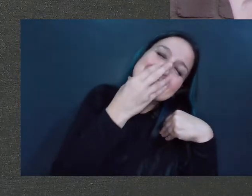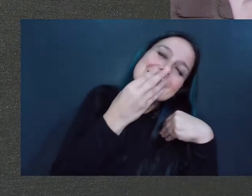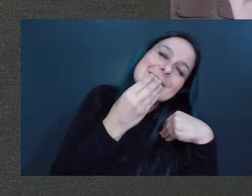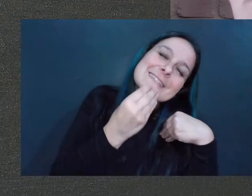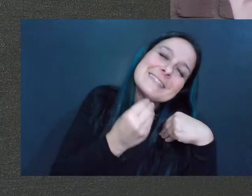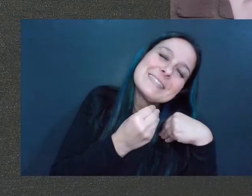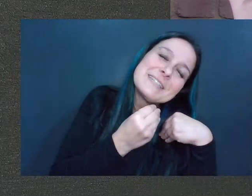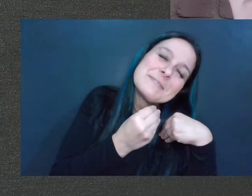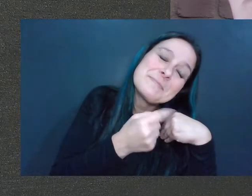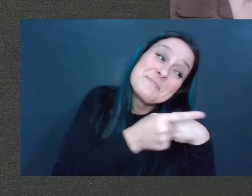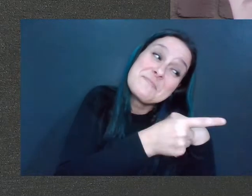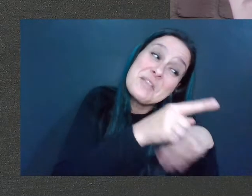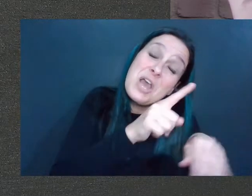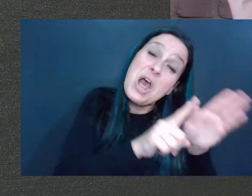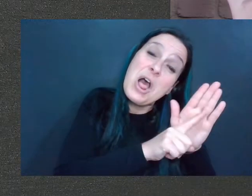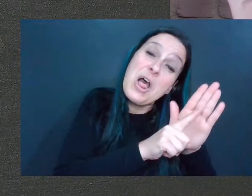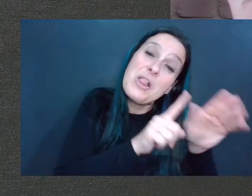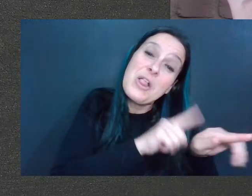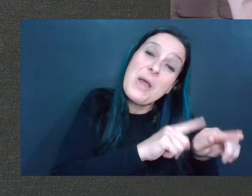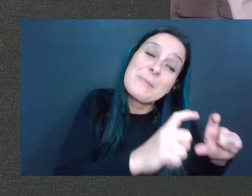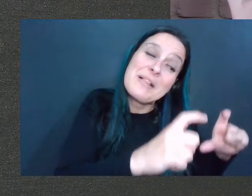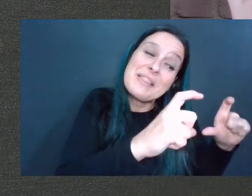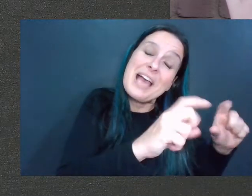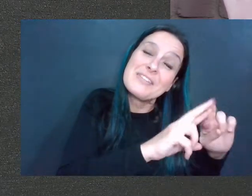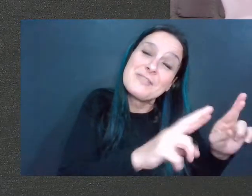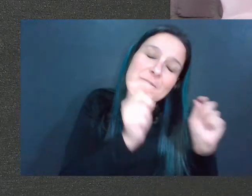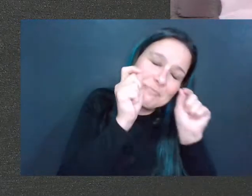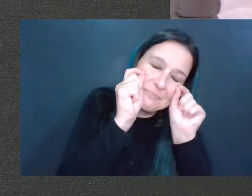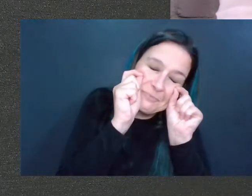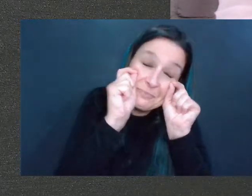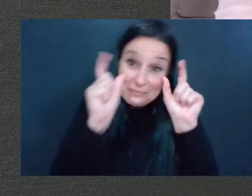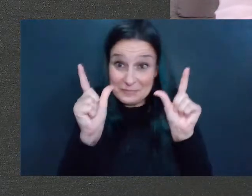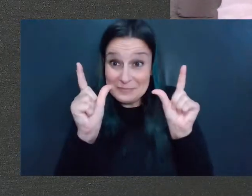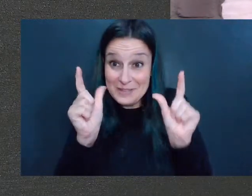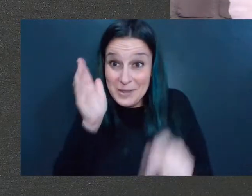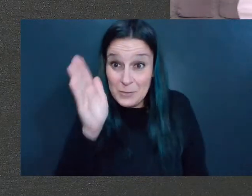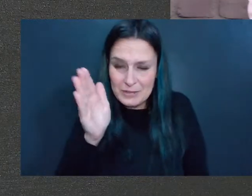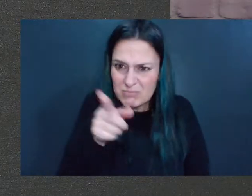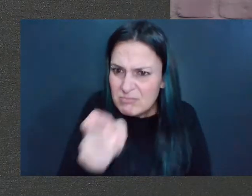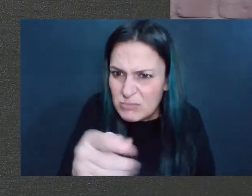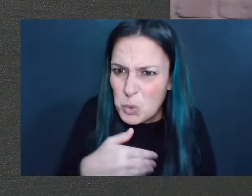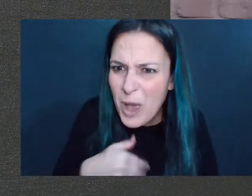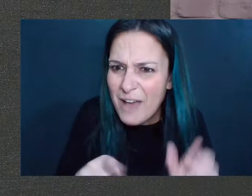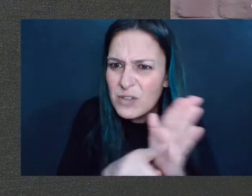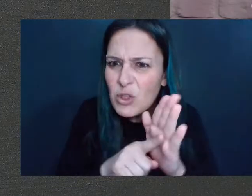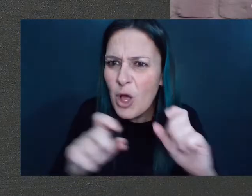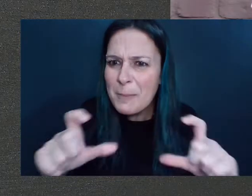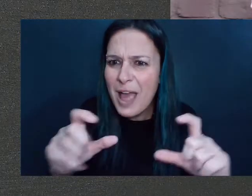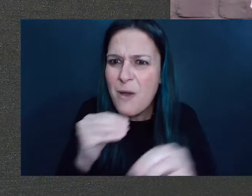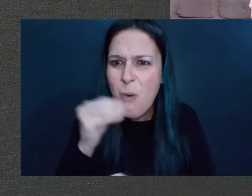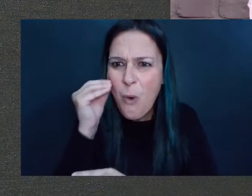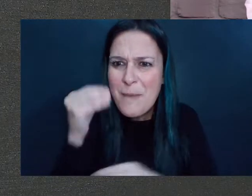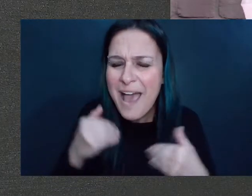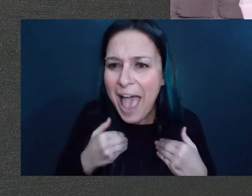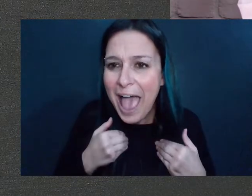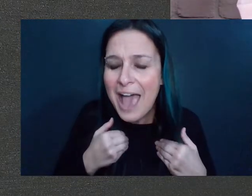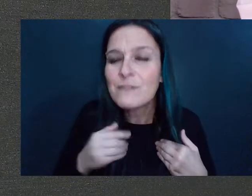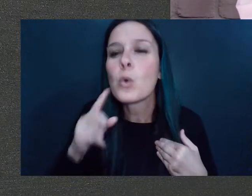and there's his alarm clock to wake him up. Do you have an alarm clock that wakes you up or do you have somebody else wake you up?